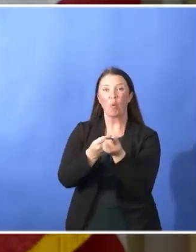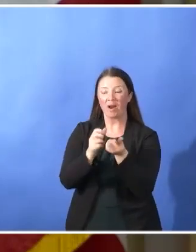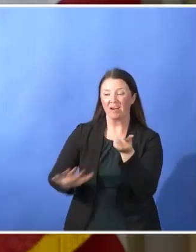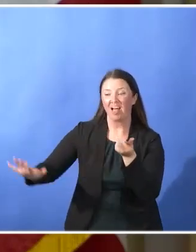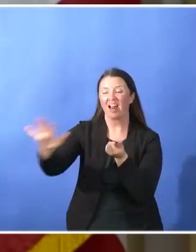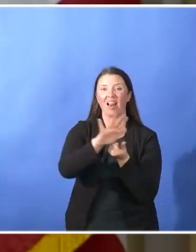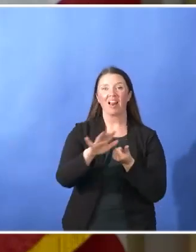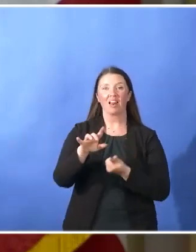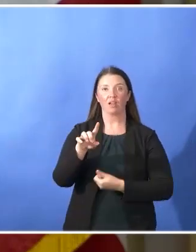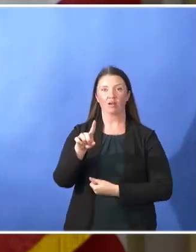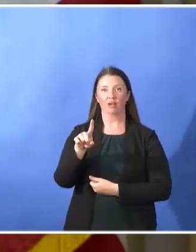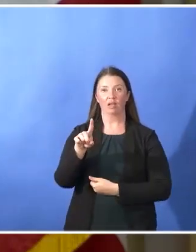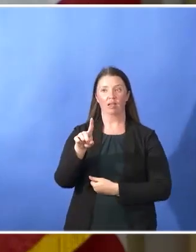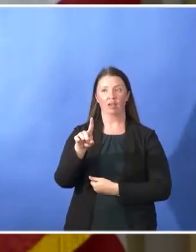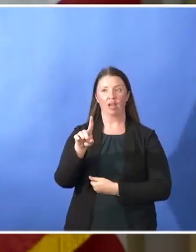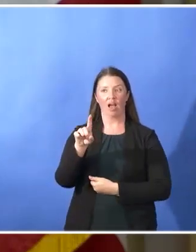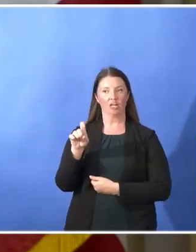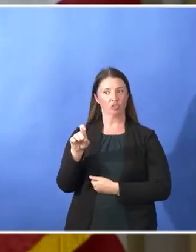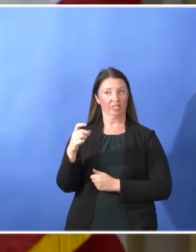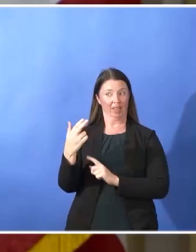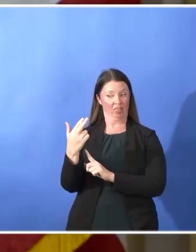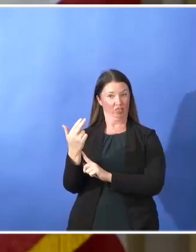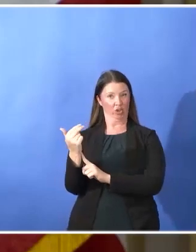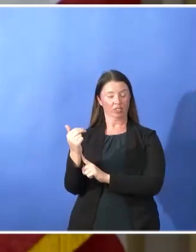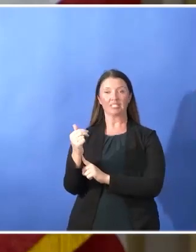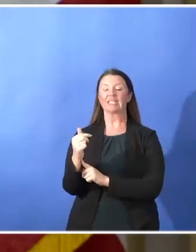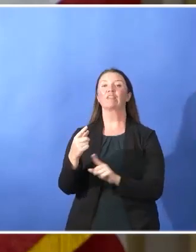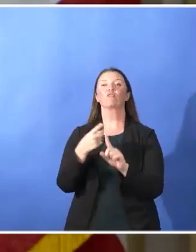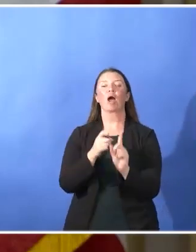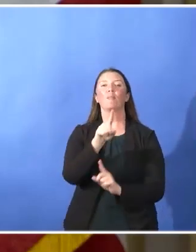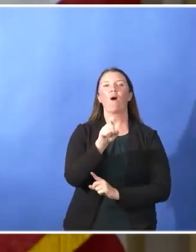POSITION WITH SUPPORT FROM -- AND 72 BALLOTS. THAT IS A BIG MARGIN AND A BIG DEAL.